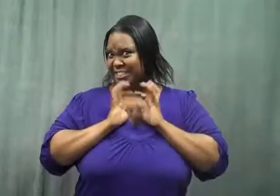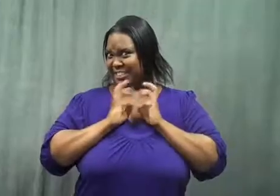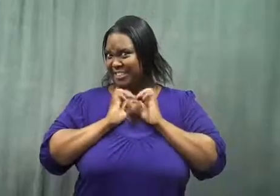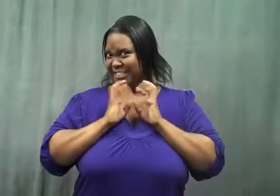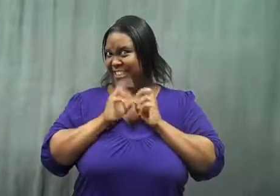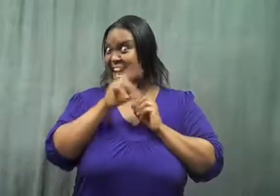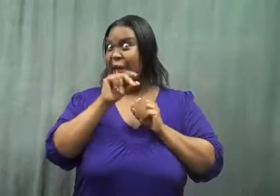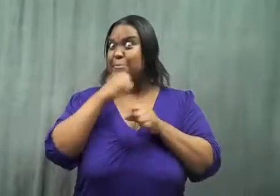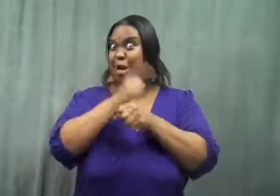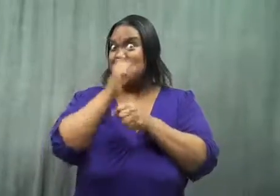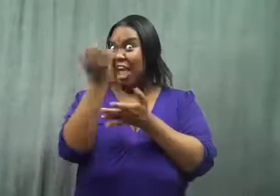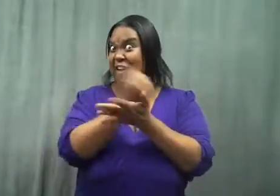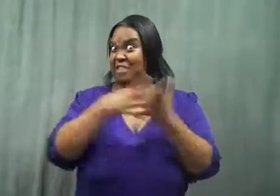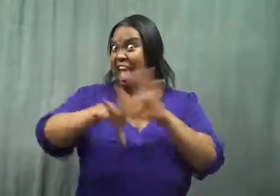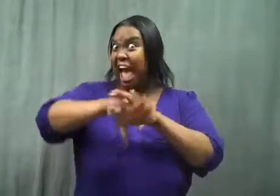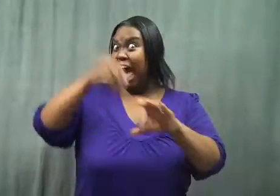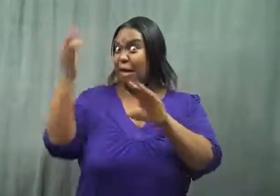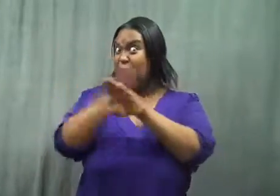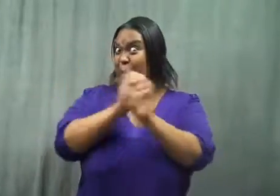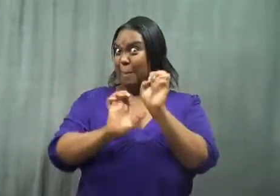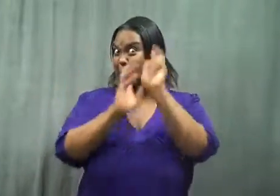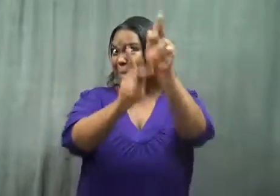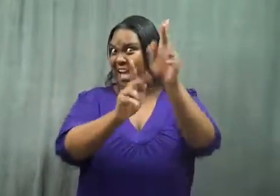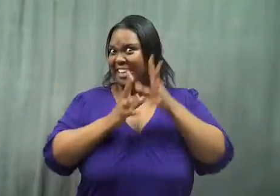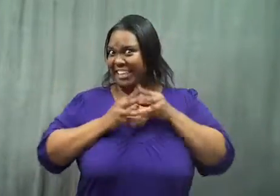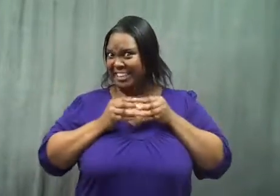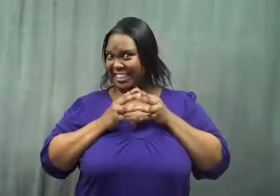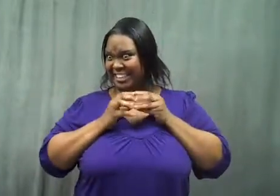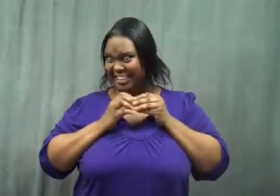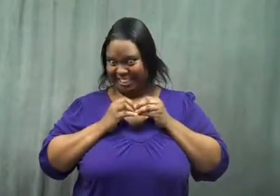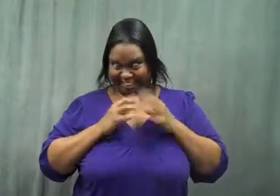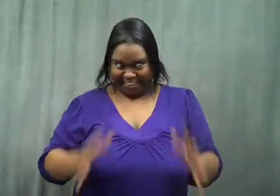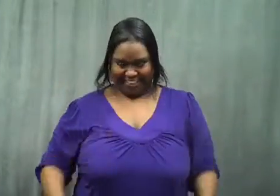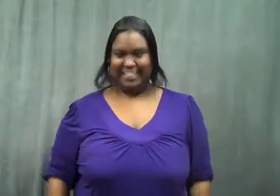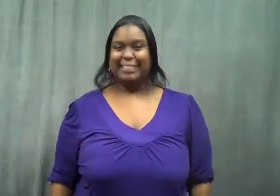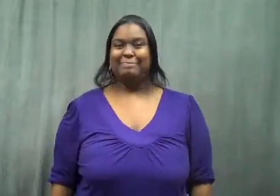And take everything out before you put it back.